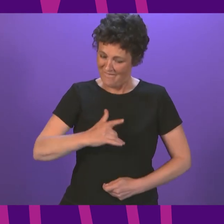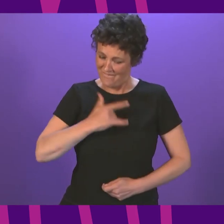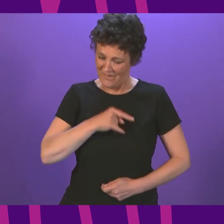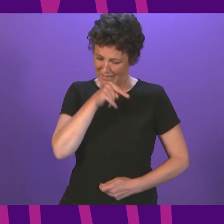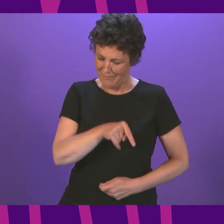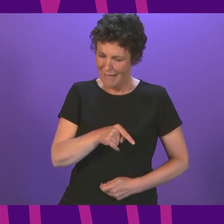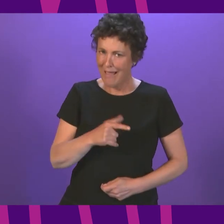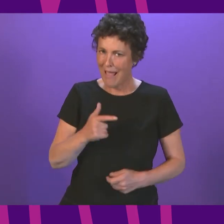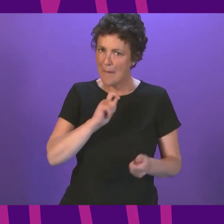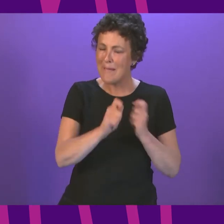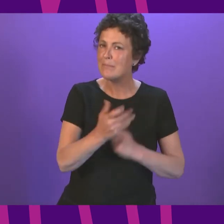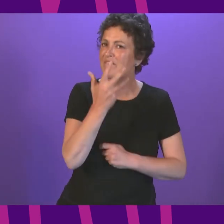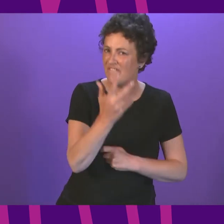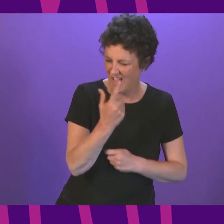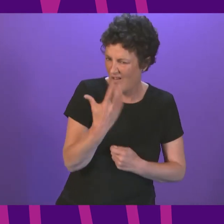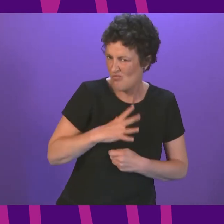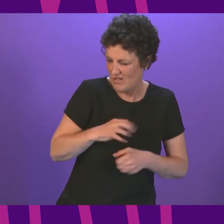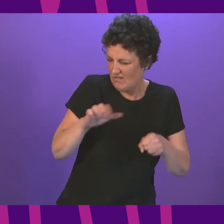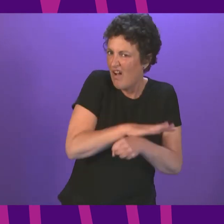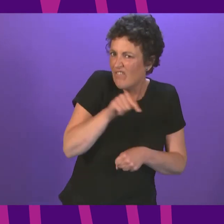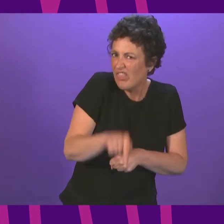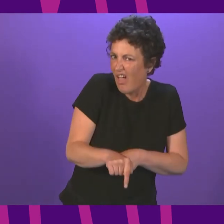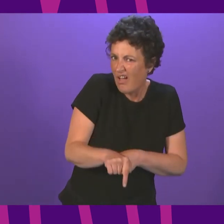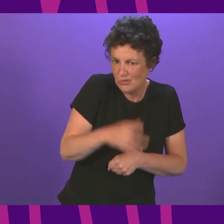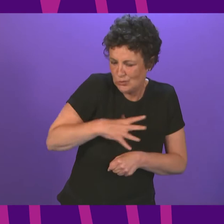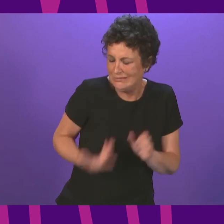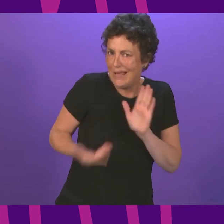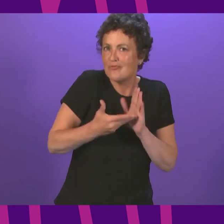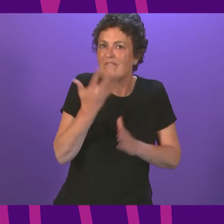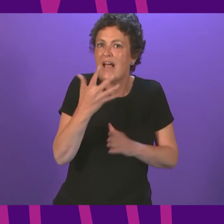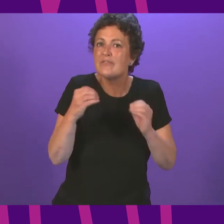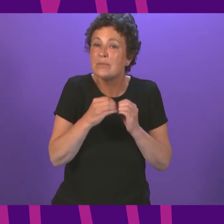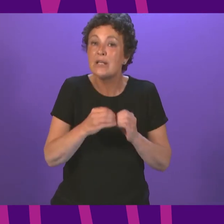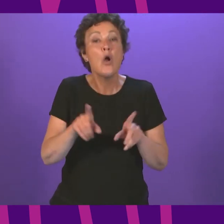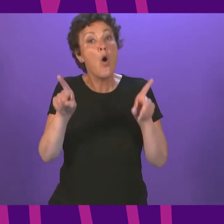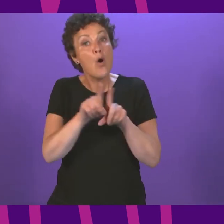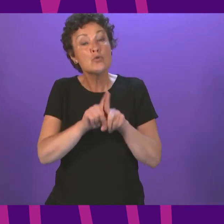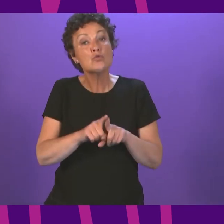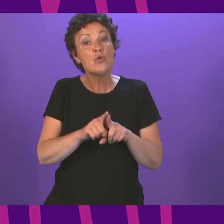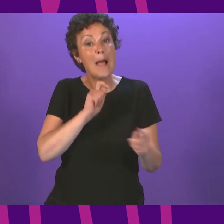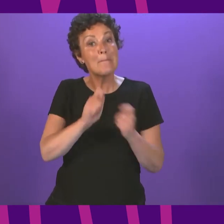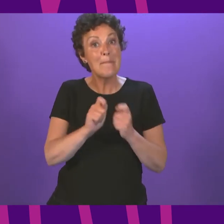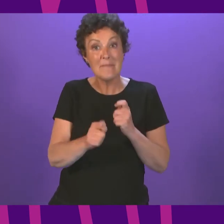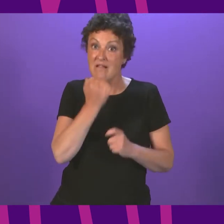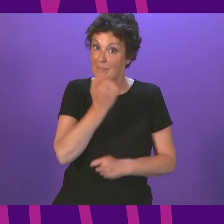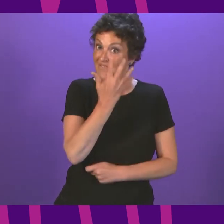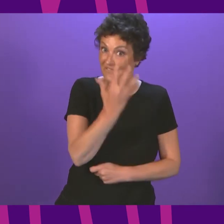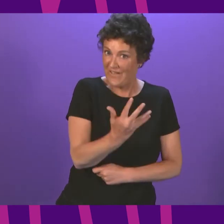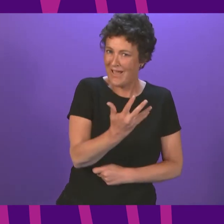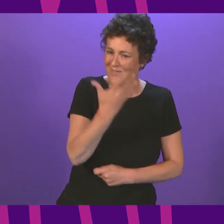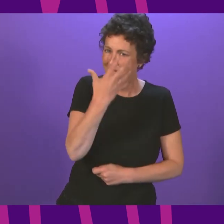amendment 5A, and which would introduce a level of detail that is not proportionate